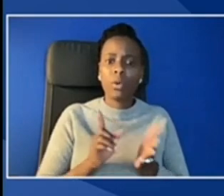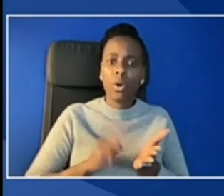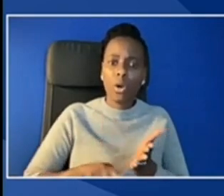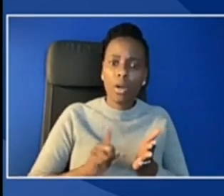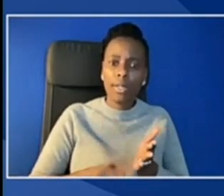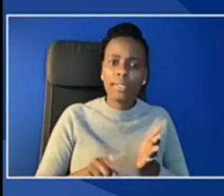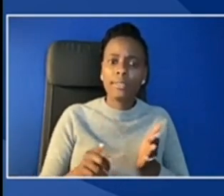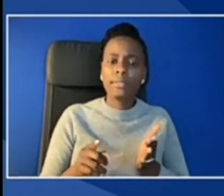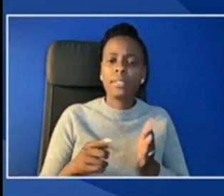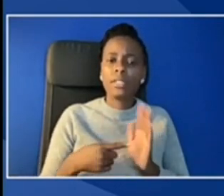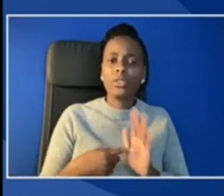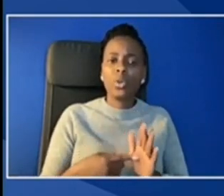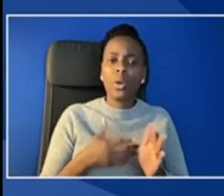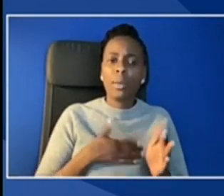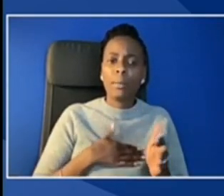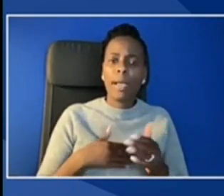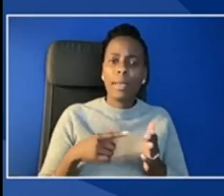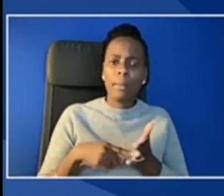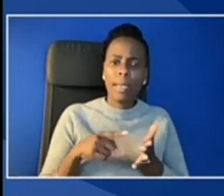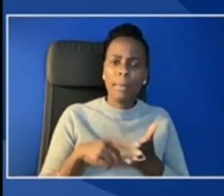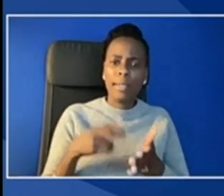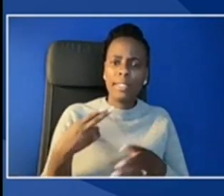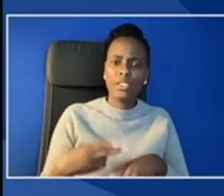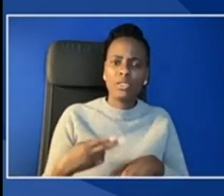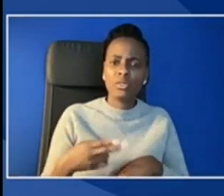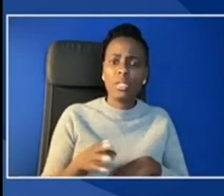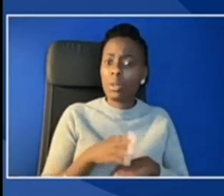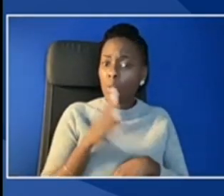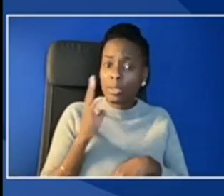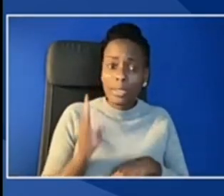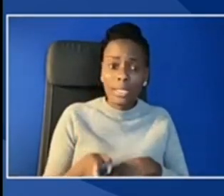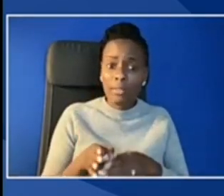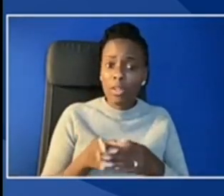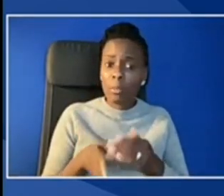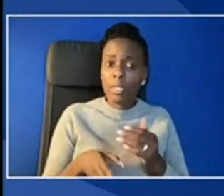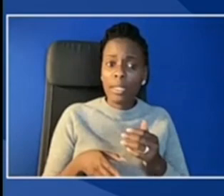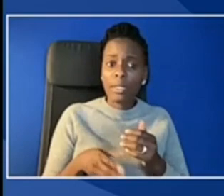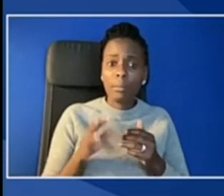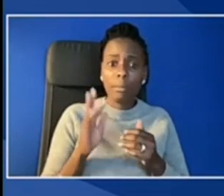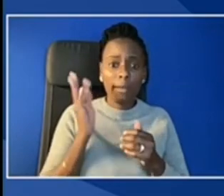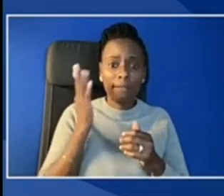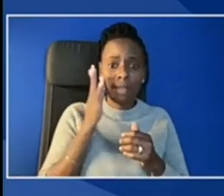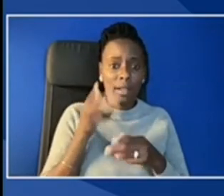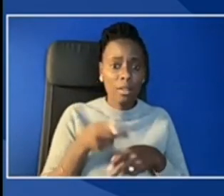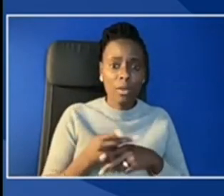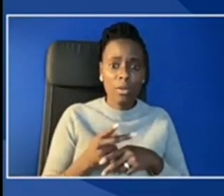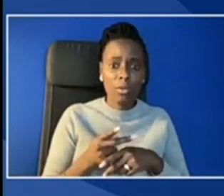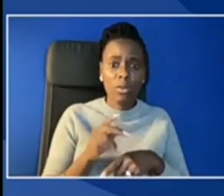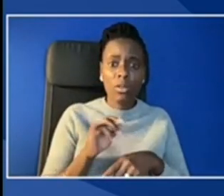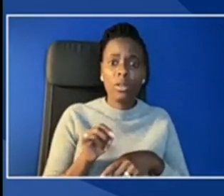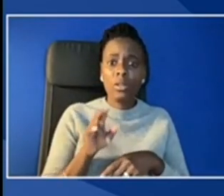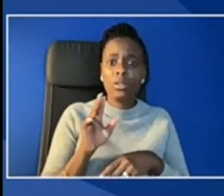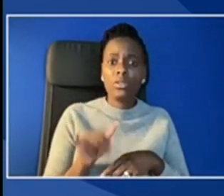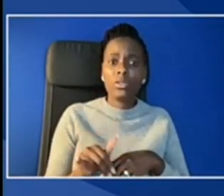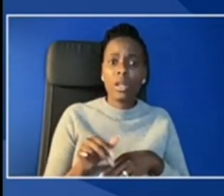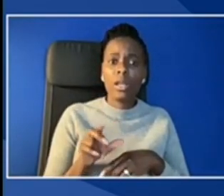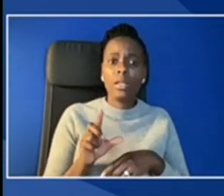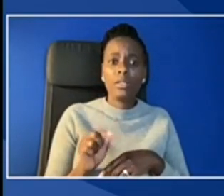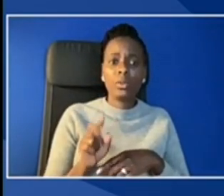This process was never completed by Nel FedLoan. In July of 2022, my loans changed